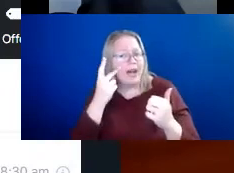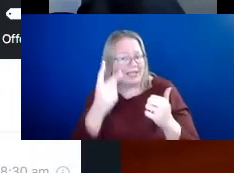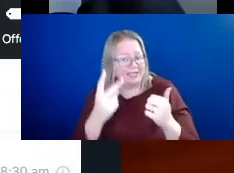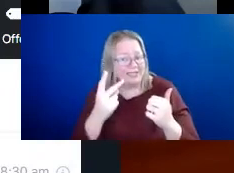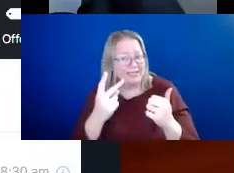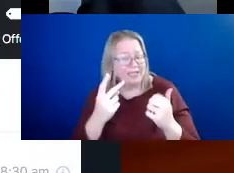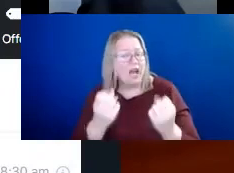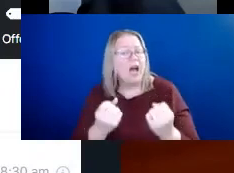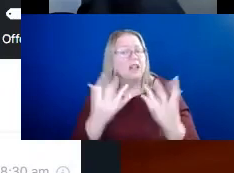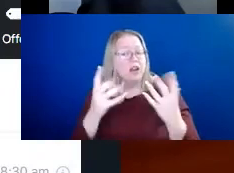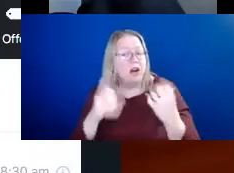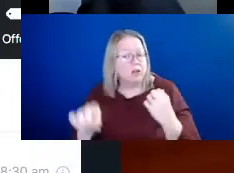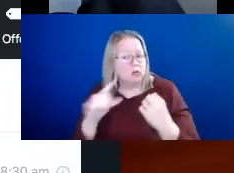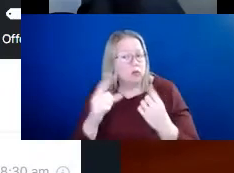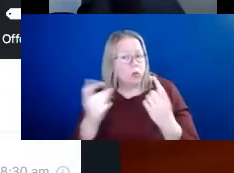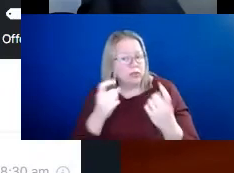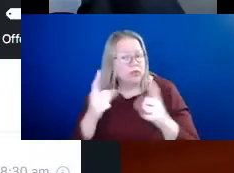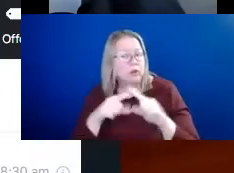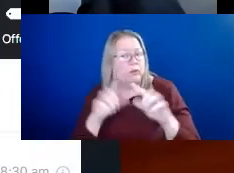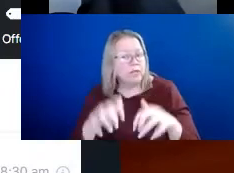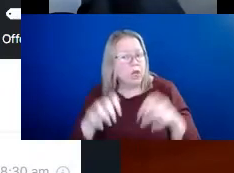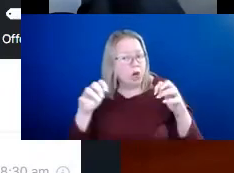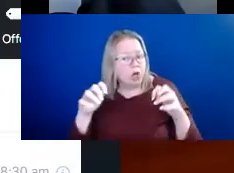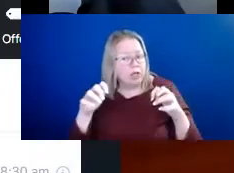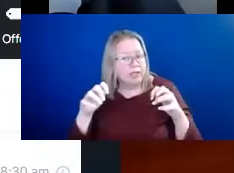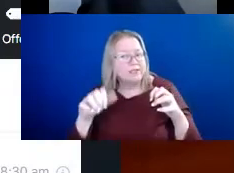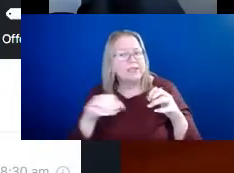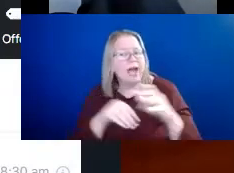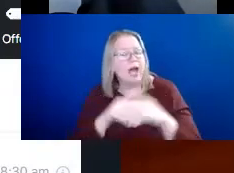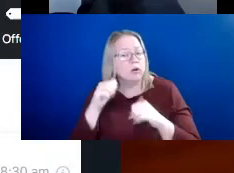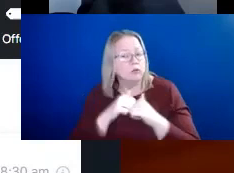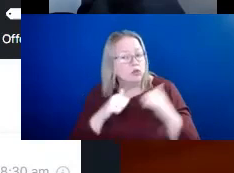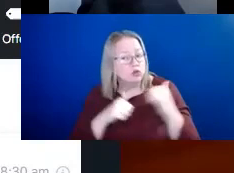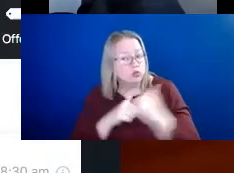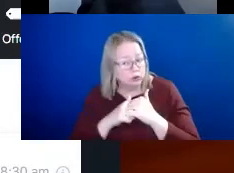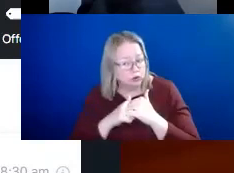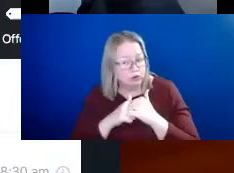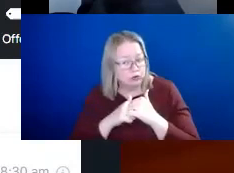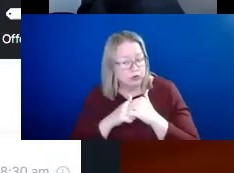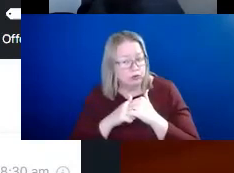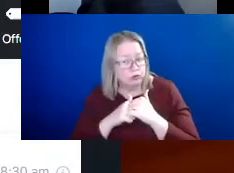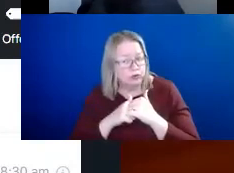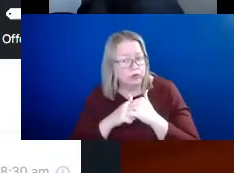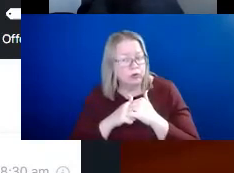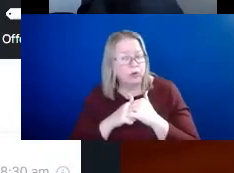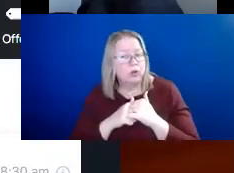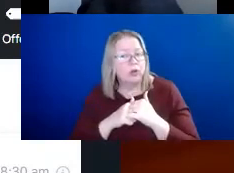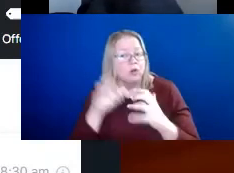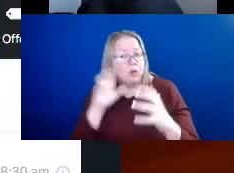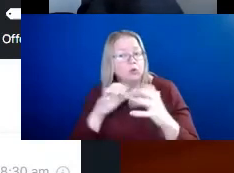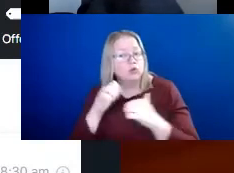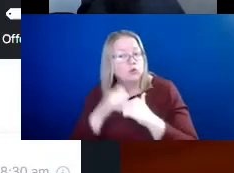quite a few questions from the audience on how to structure your 12:49:52 session . 12:49:55 Whether it is a structured poster,